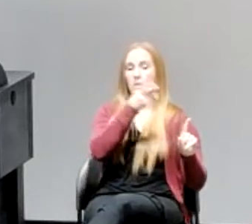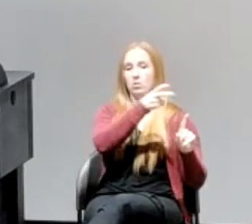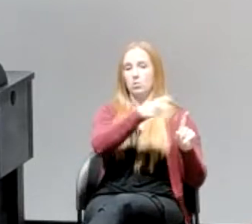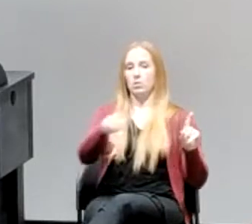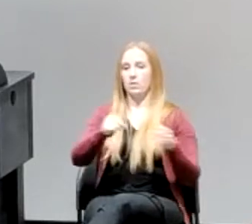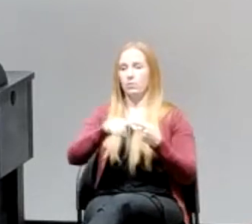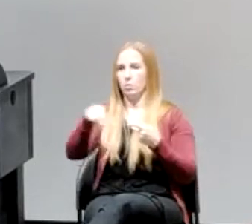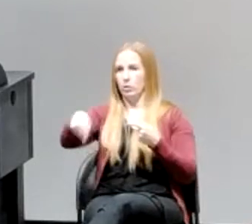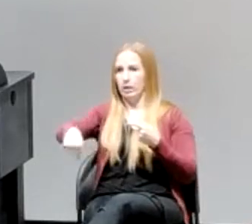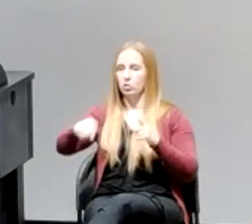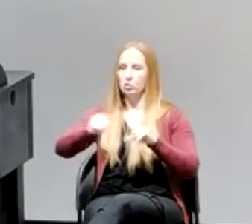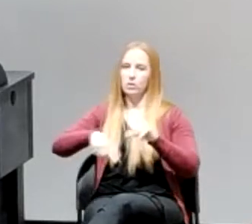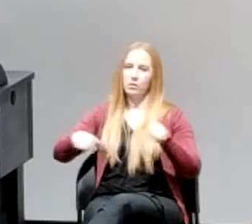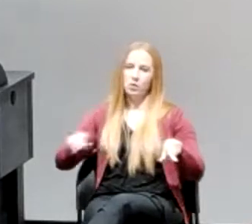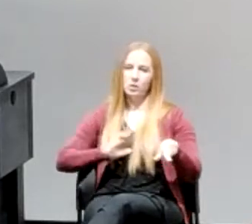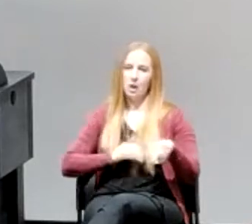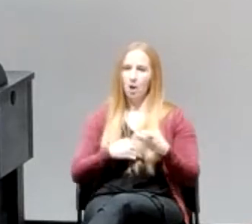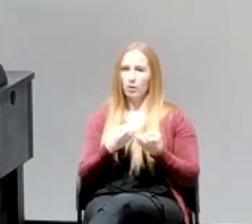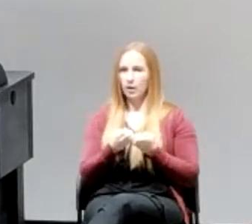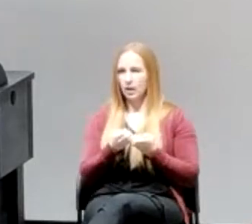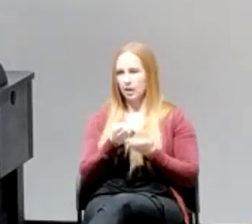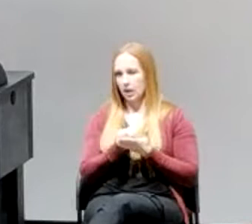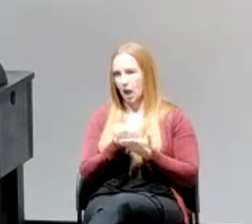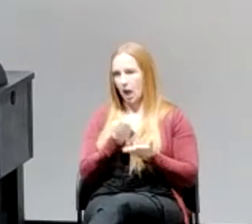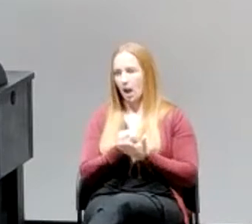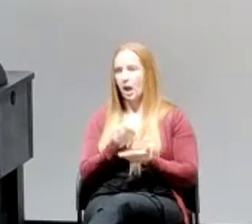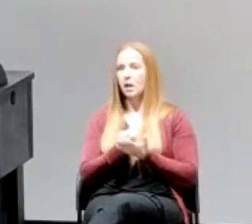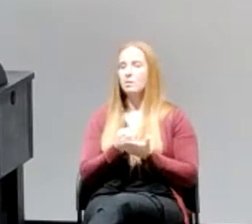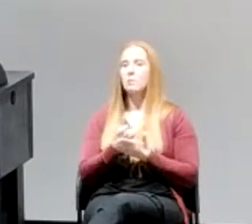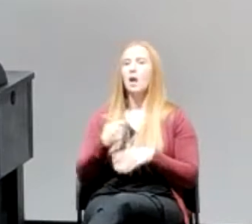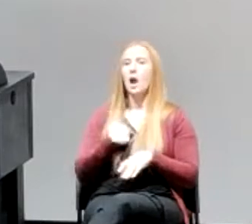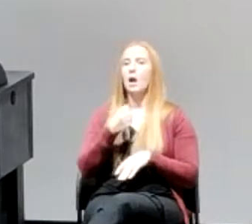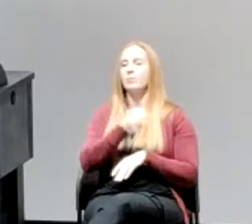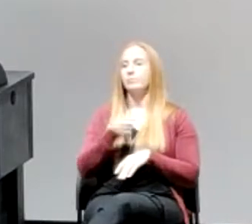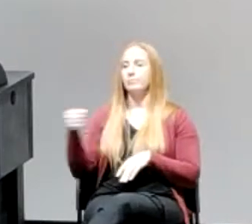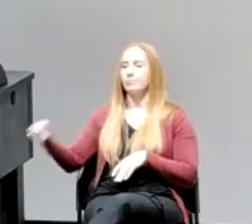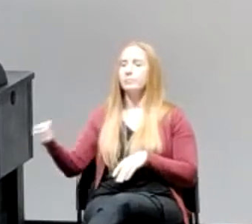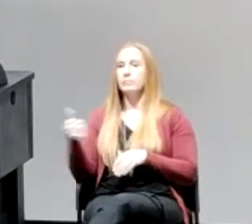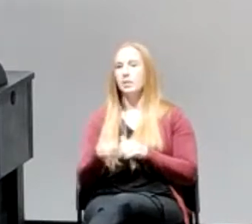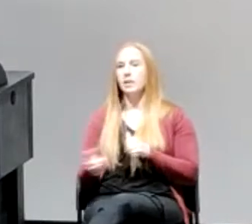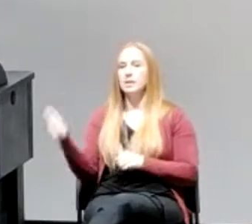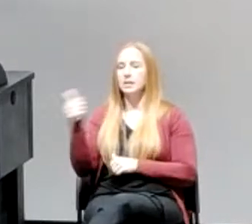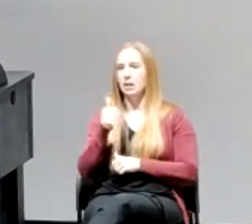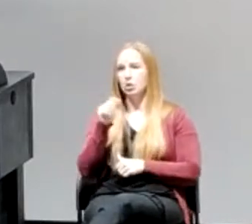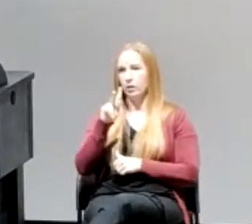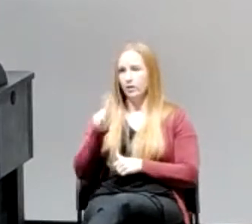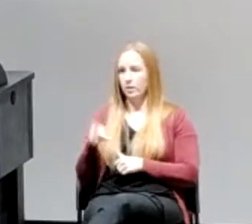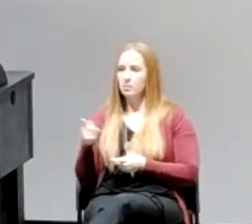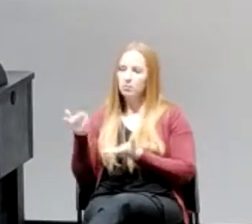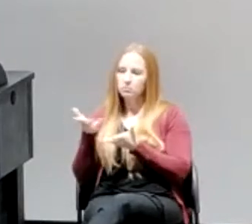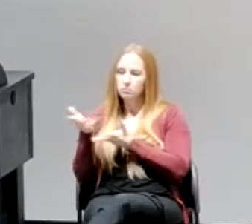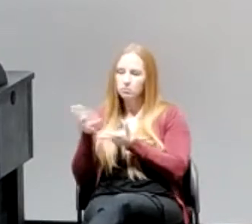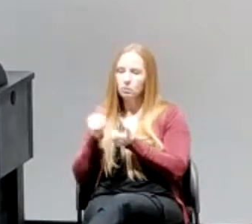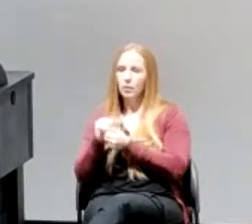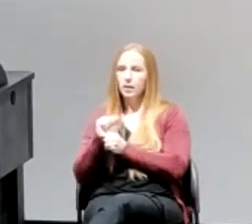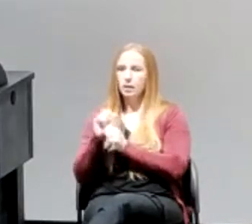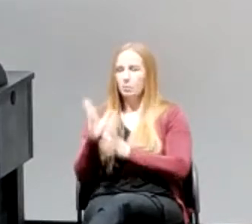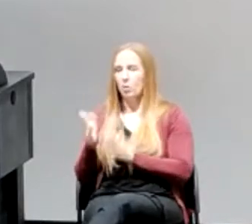The credit card payments would be coming to the lakes and you do what you can to diversify. It was going to relocate from Salinas California.